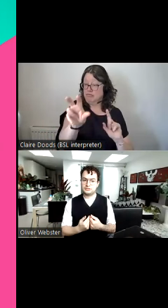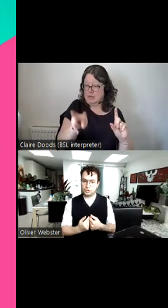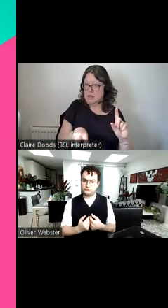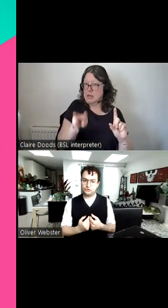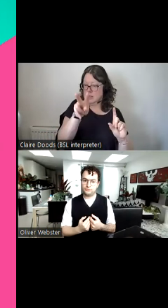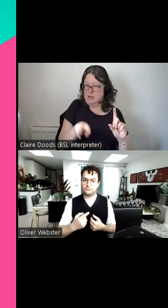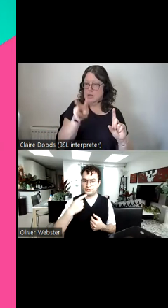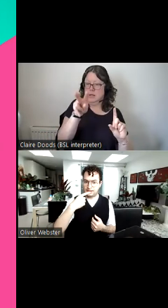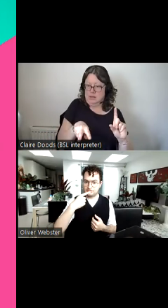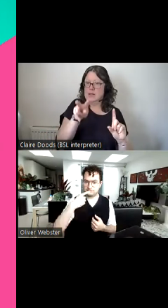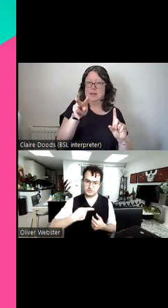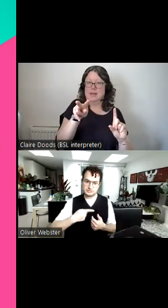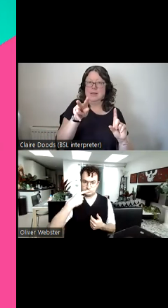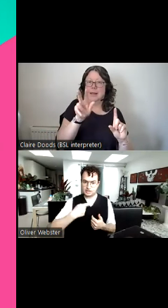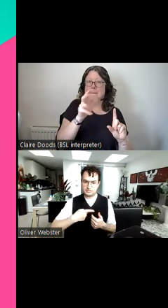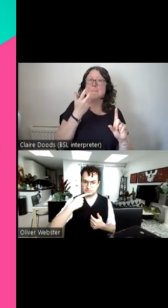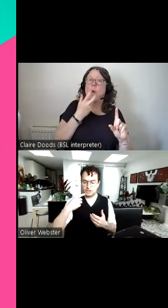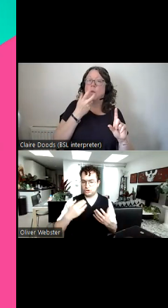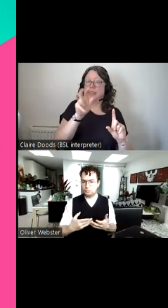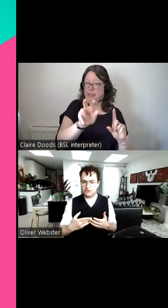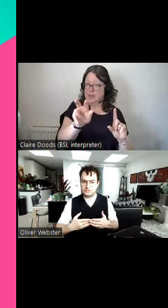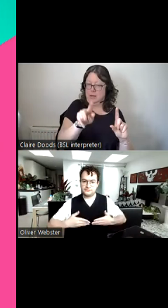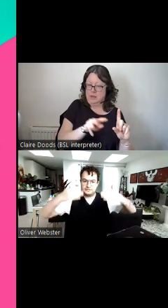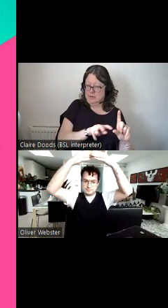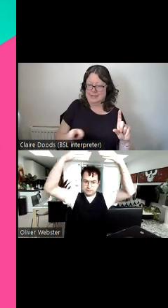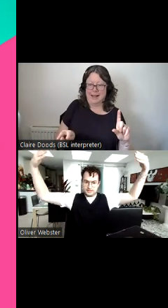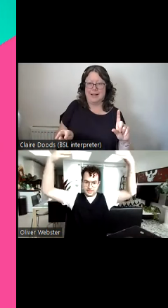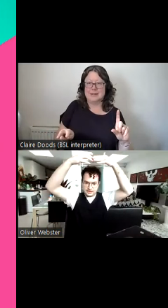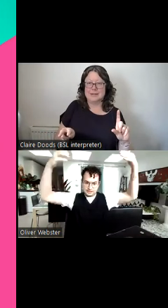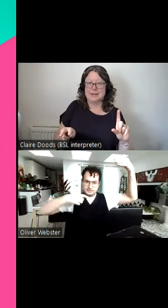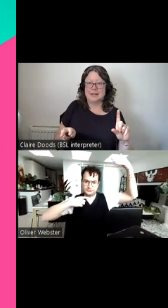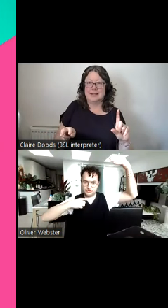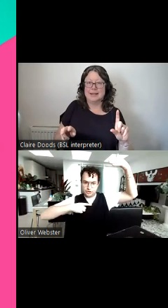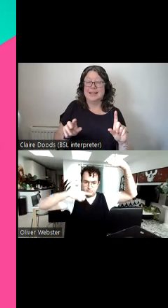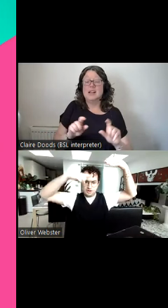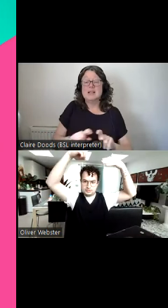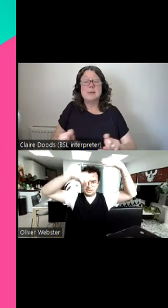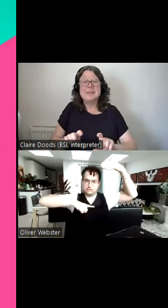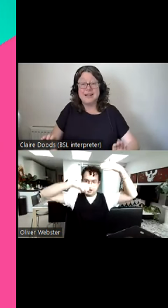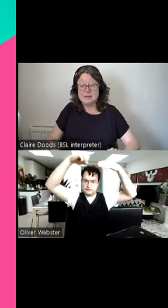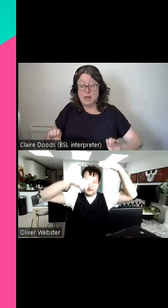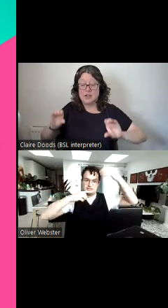to go from the mouth to the subtitles. Whereas if it's above their head, you've got to go past their entire face.